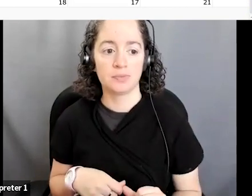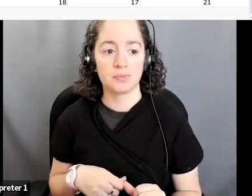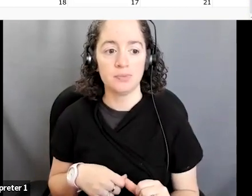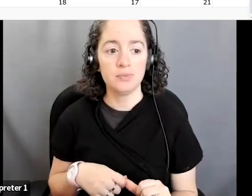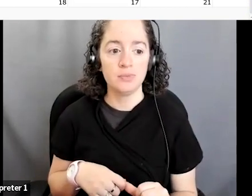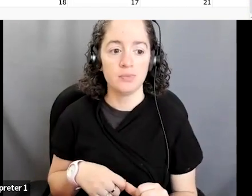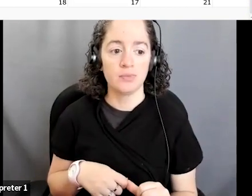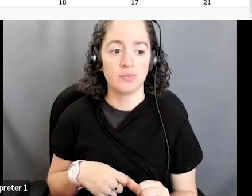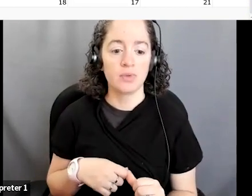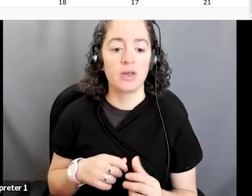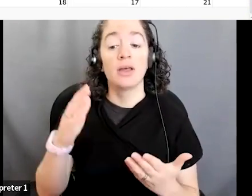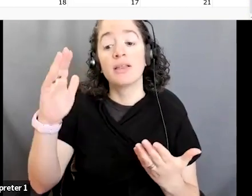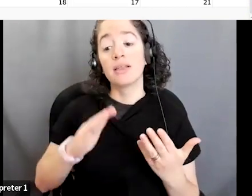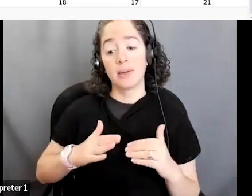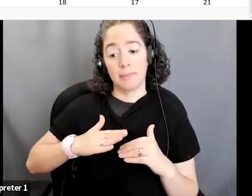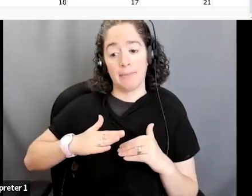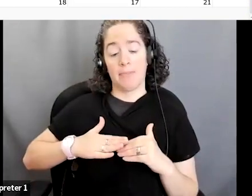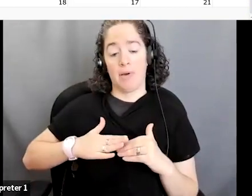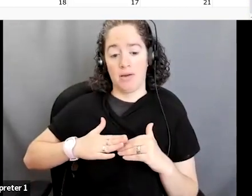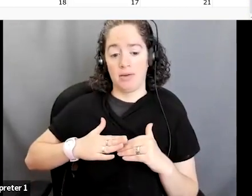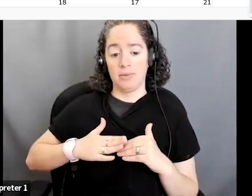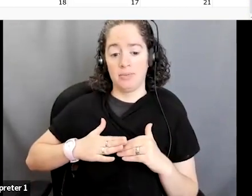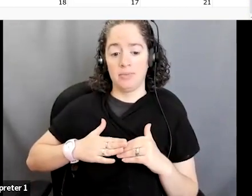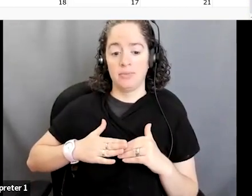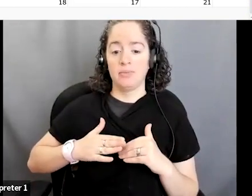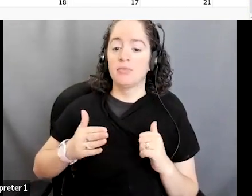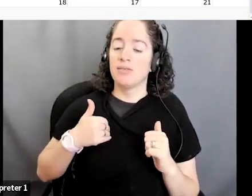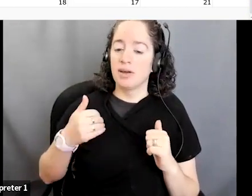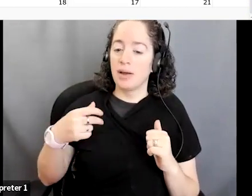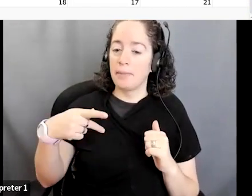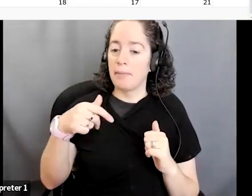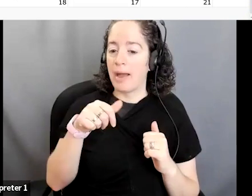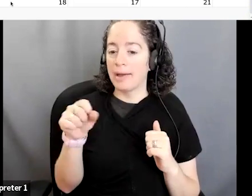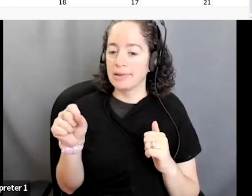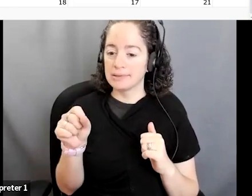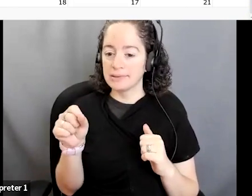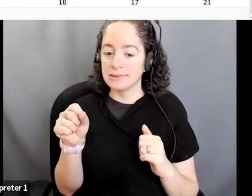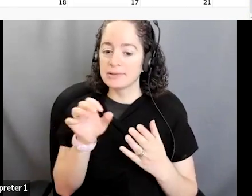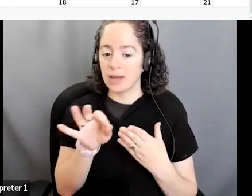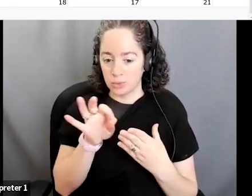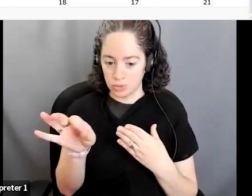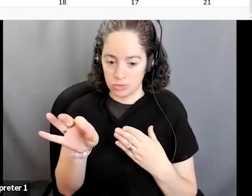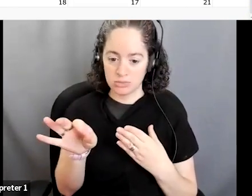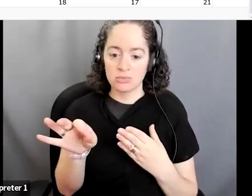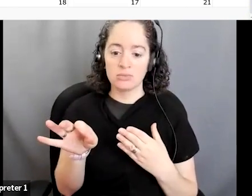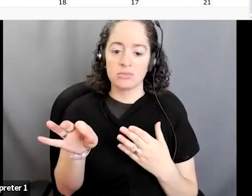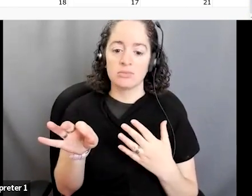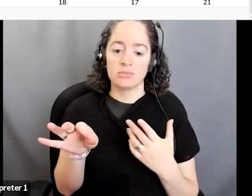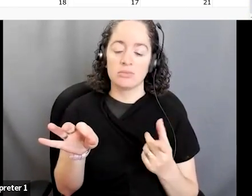There is at the bottom of this sheet a pass count, and this just counts up the number of times that there's a pass.